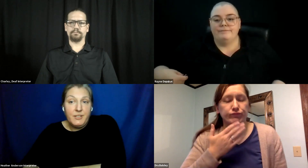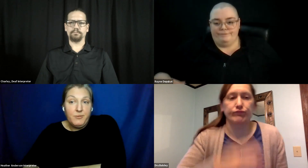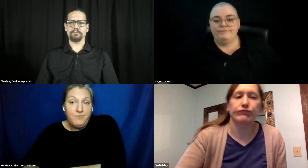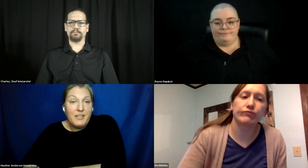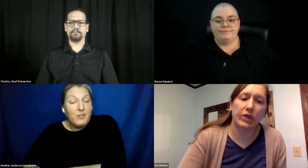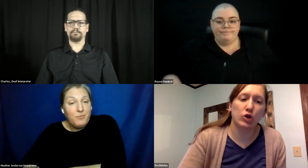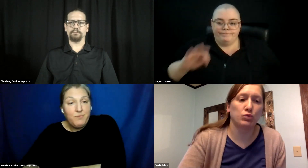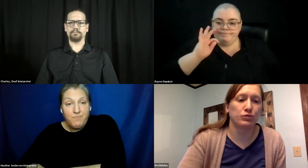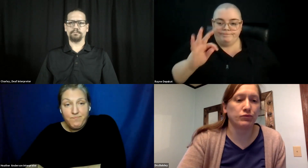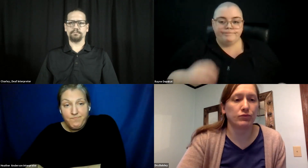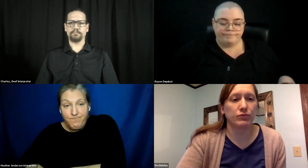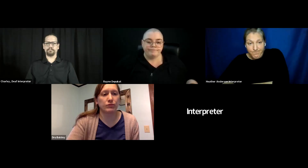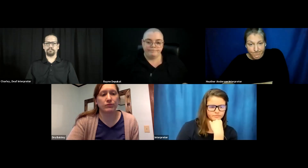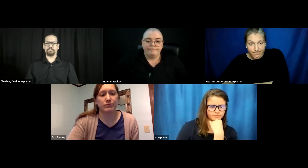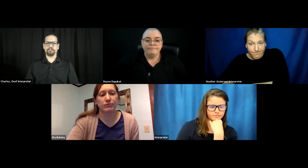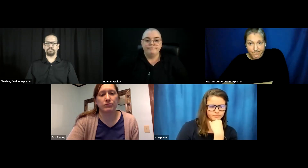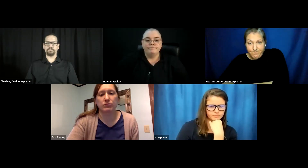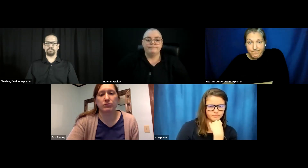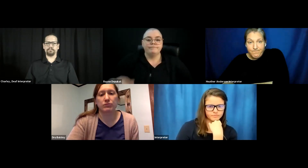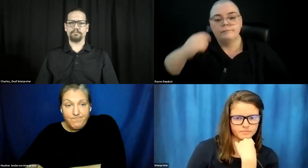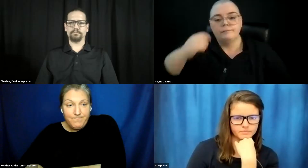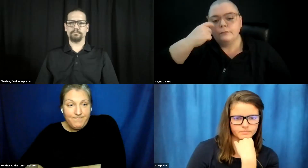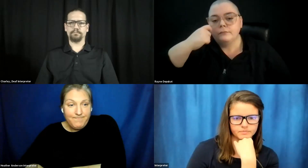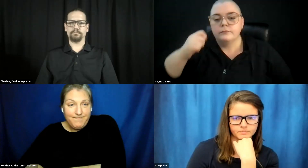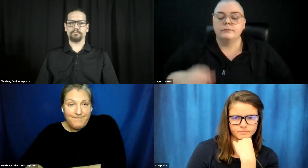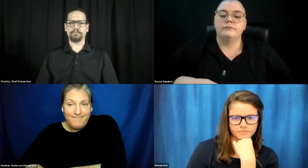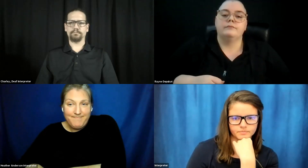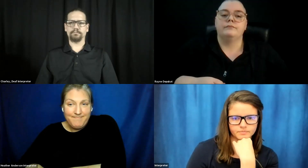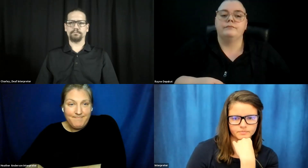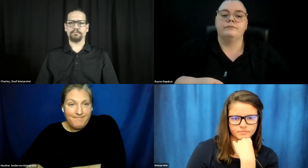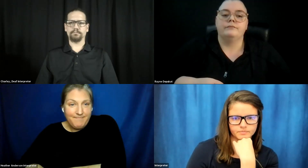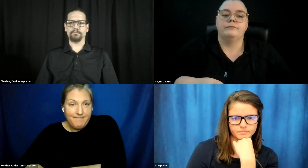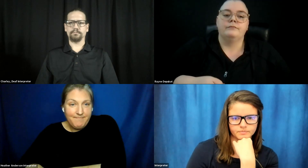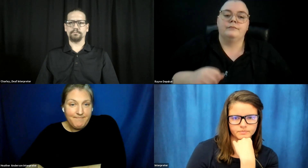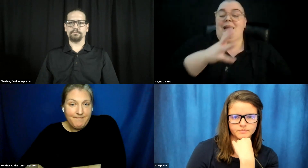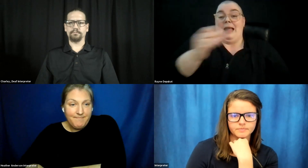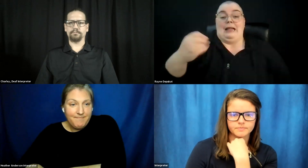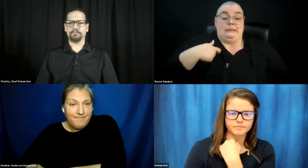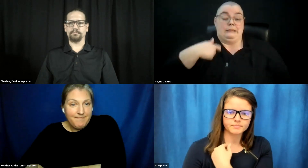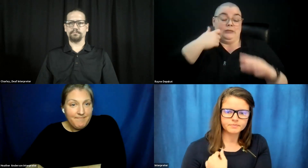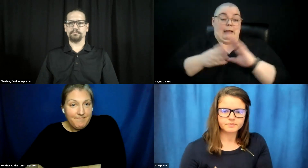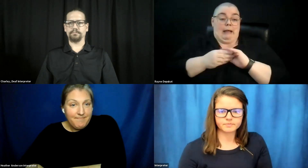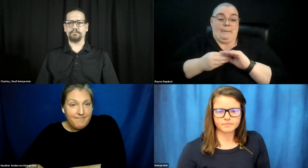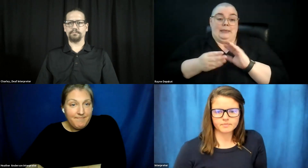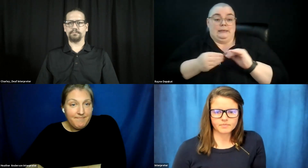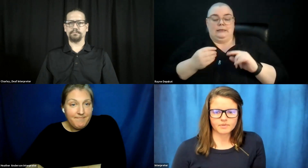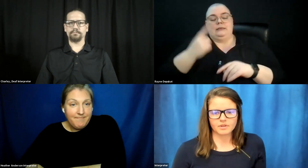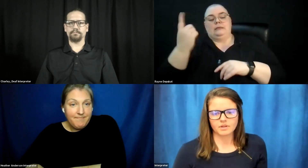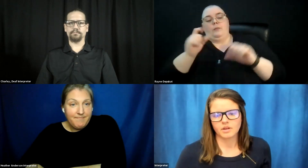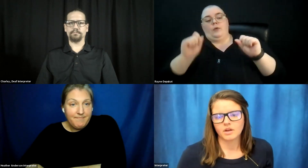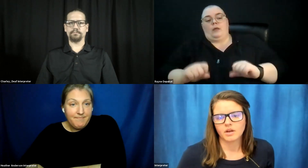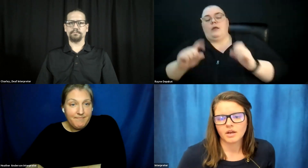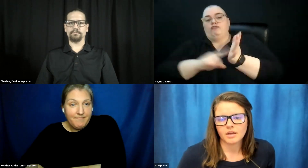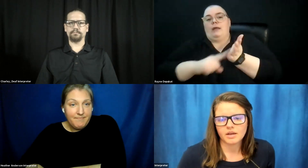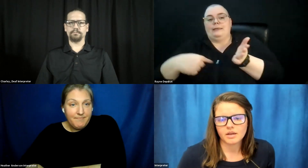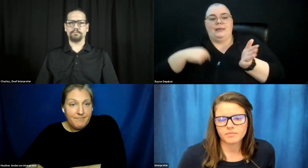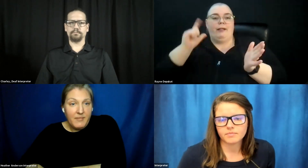So, thank you.